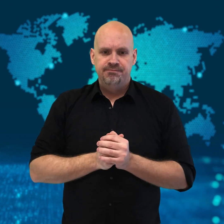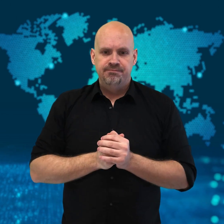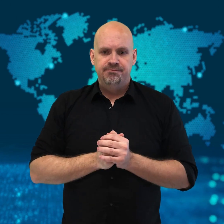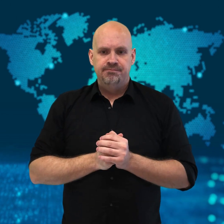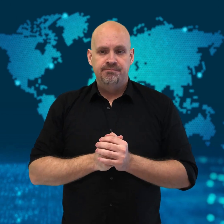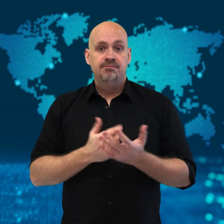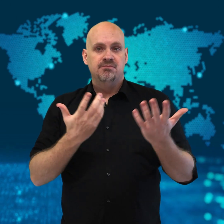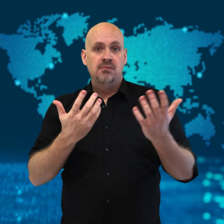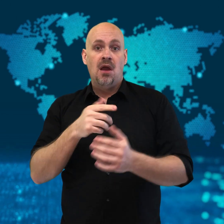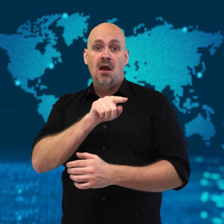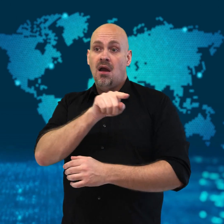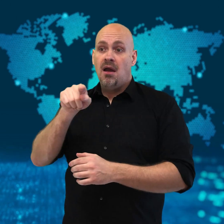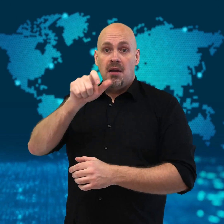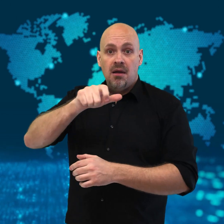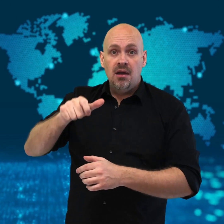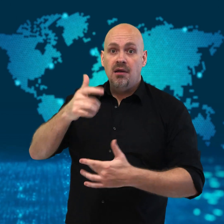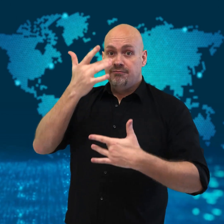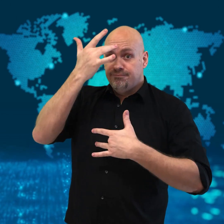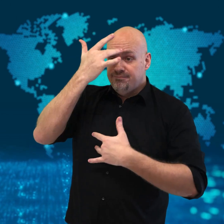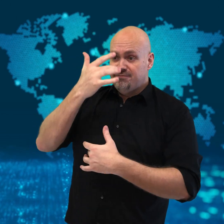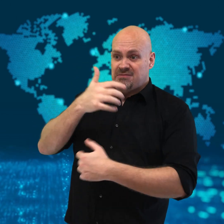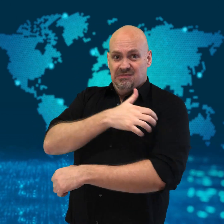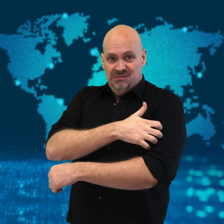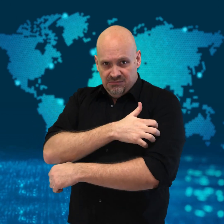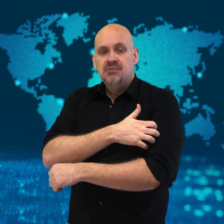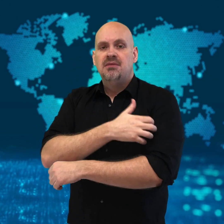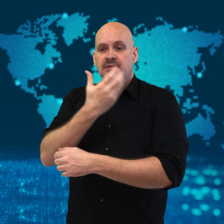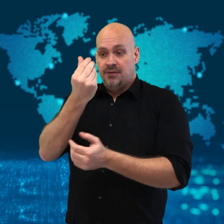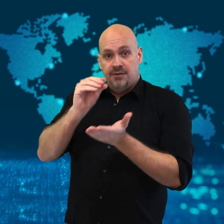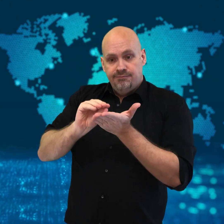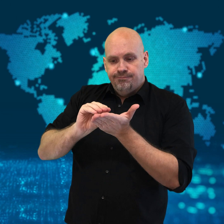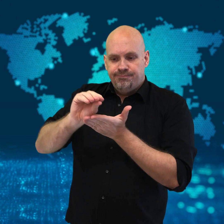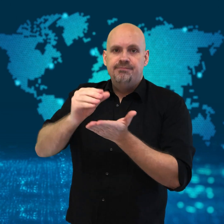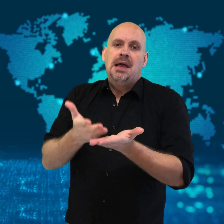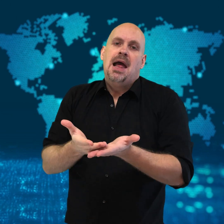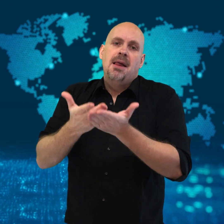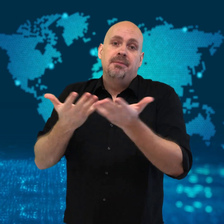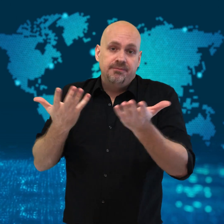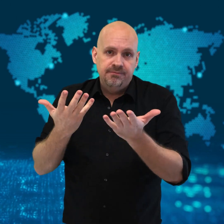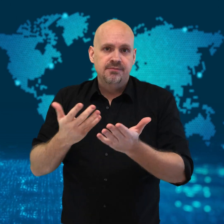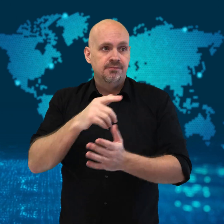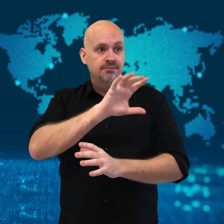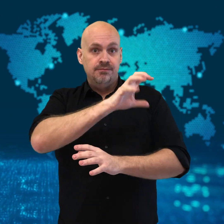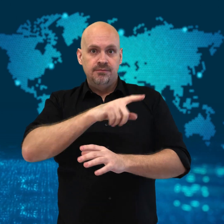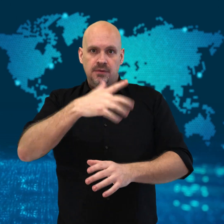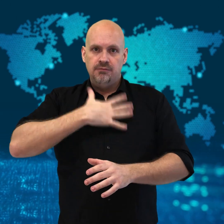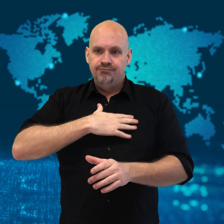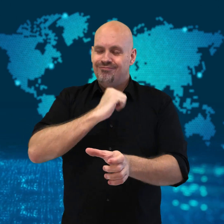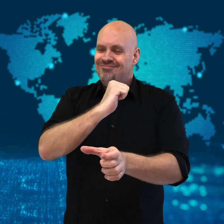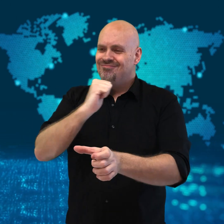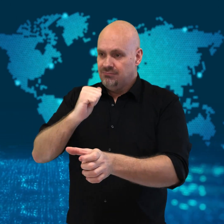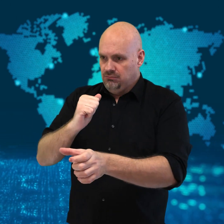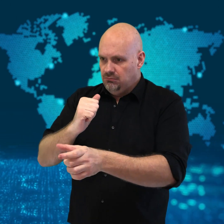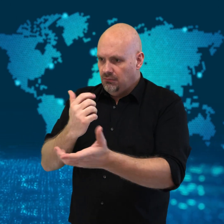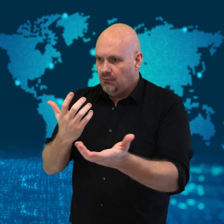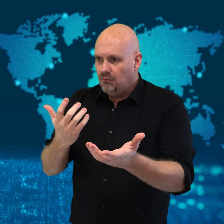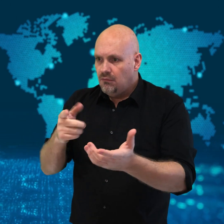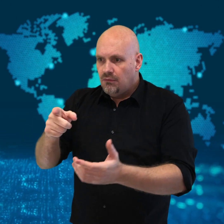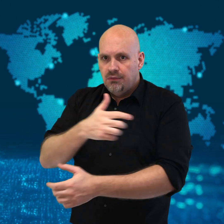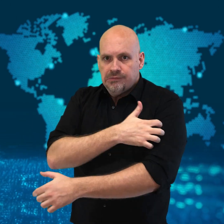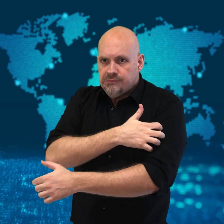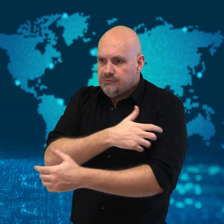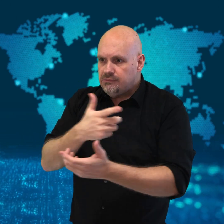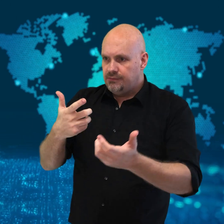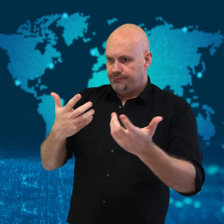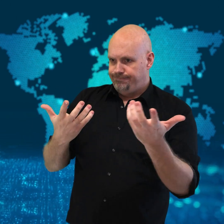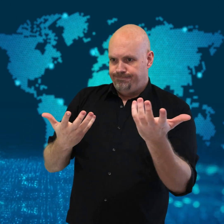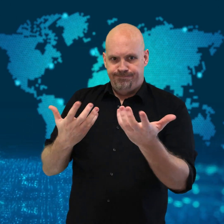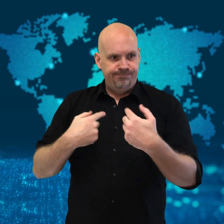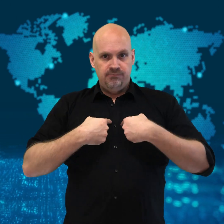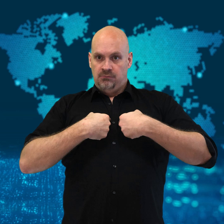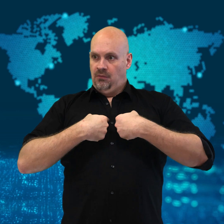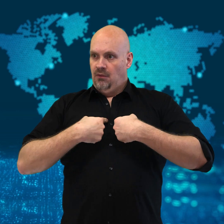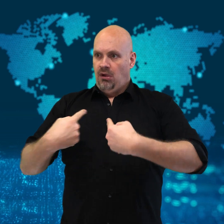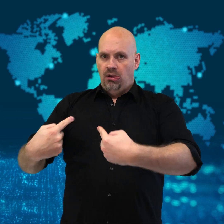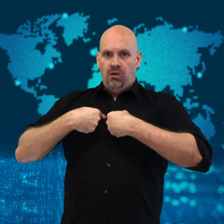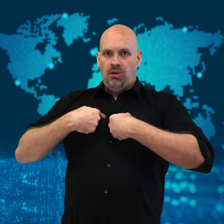but this helps to limit liability as countries continue to vaccinate